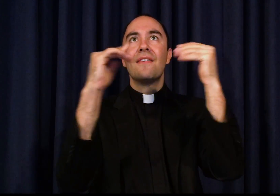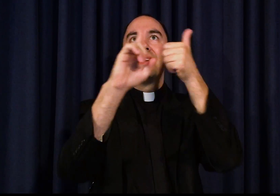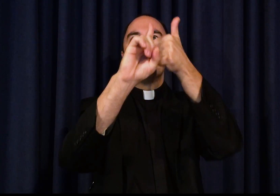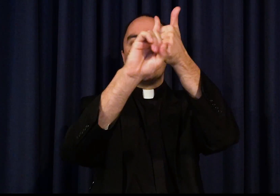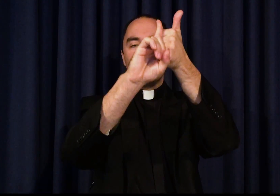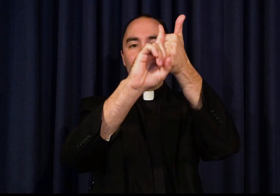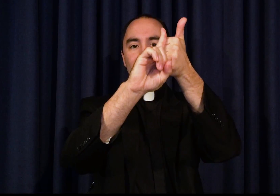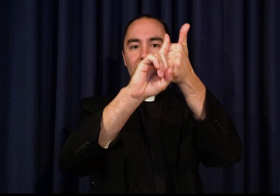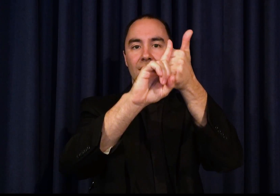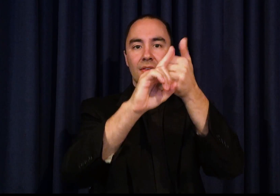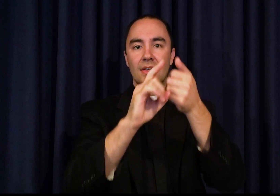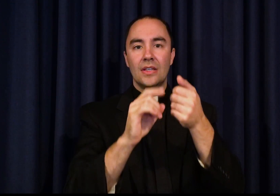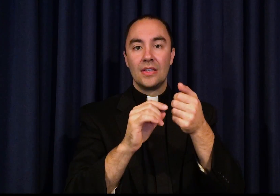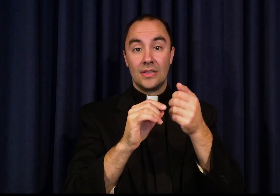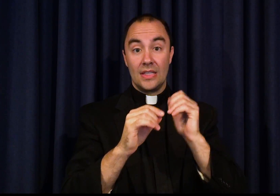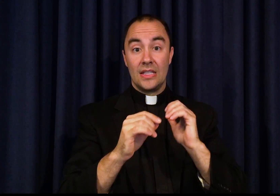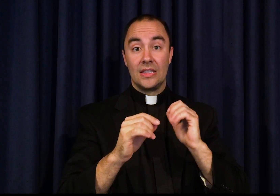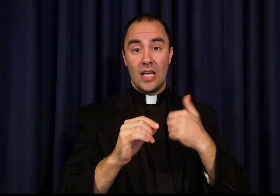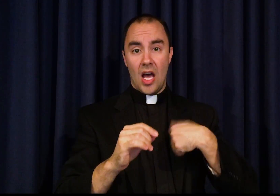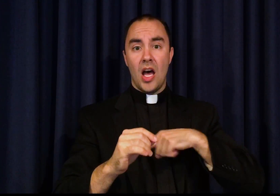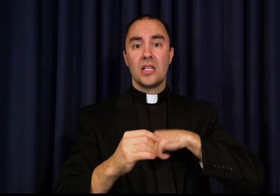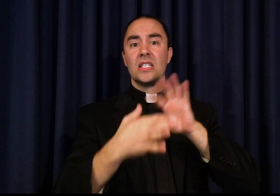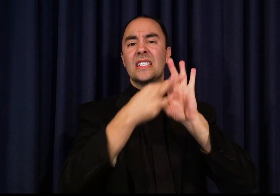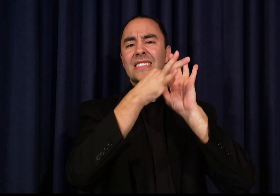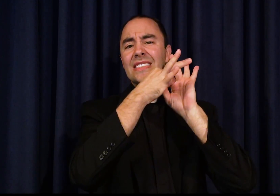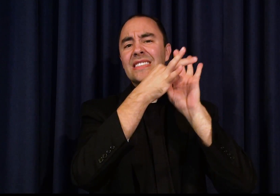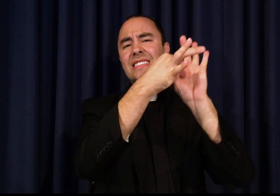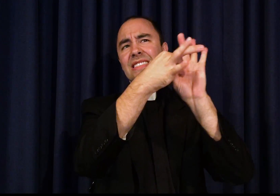but it's it's a mistake. I mean think about it: if heaven itself